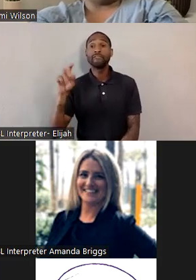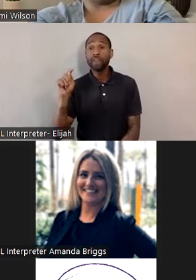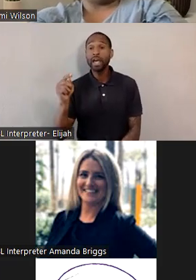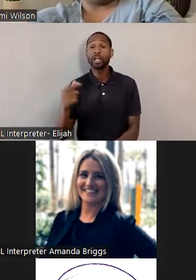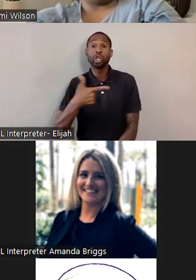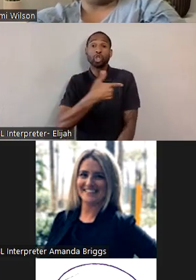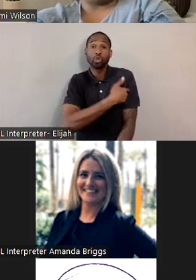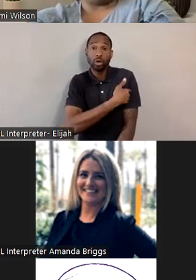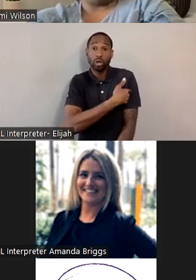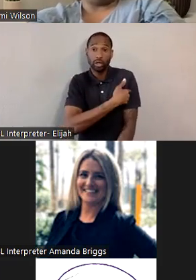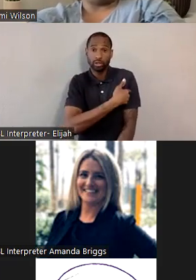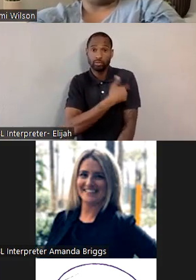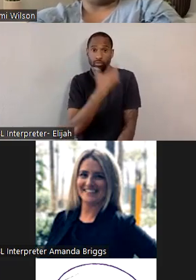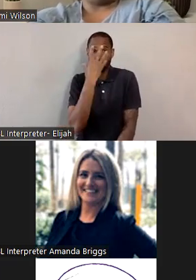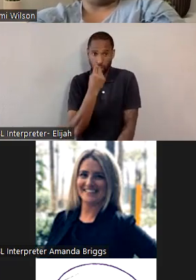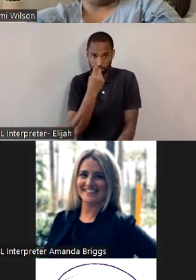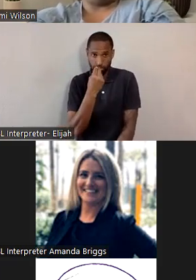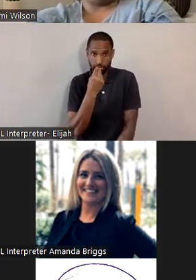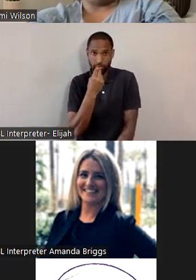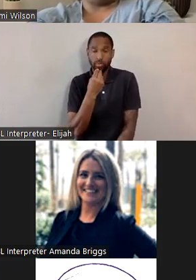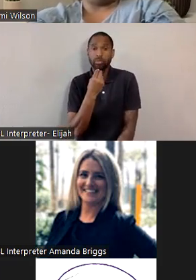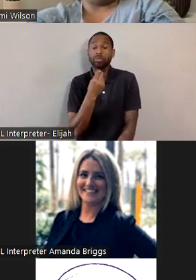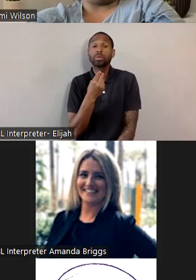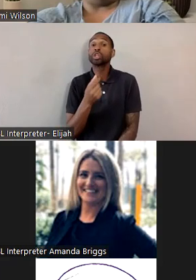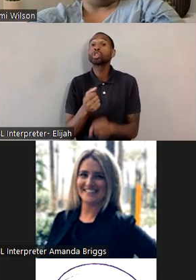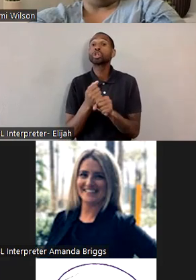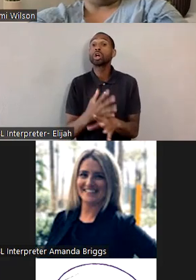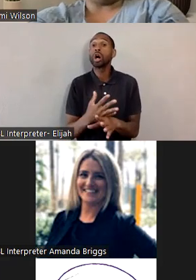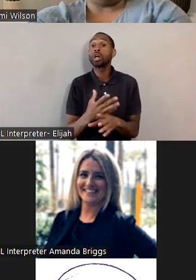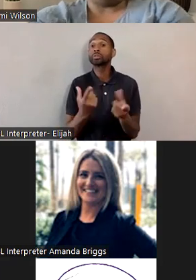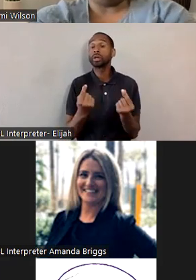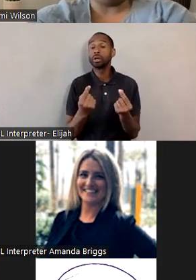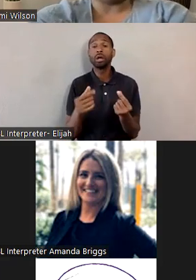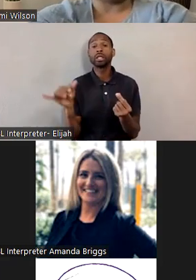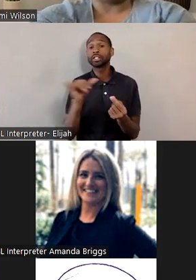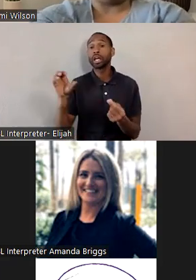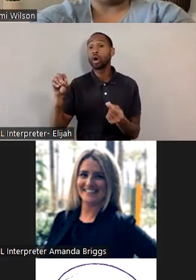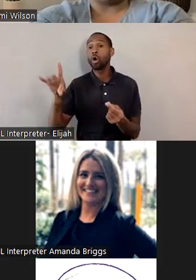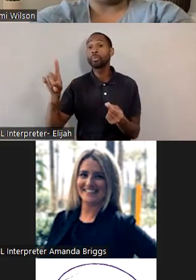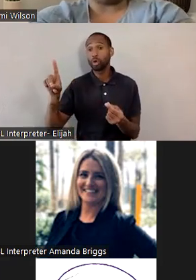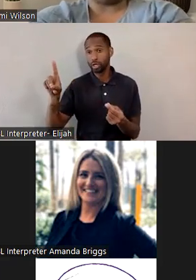And it, like opioids, it affects